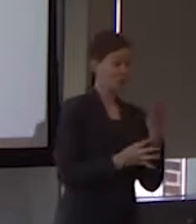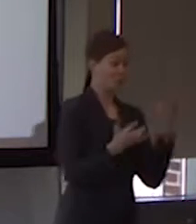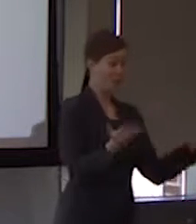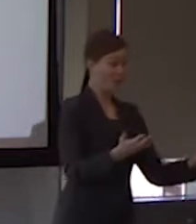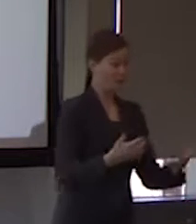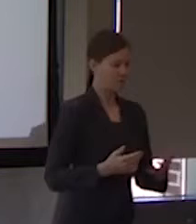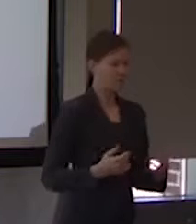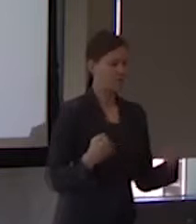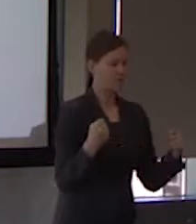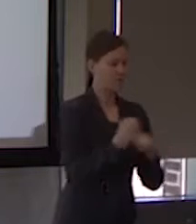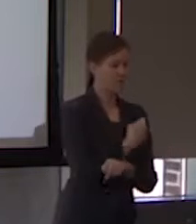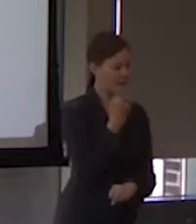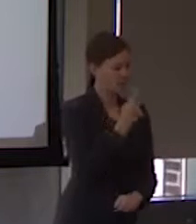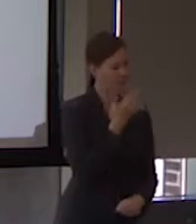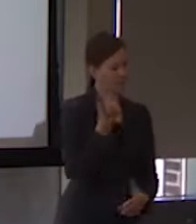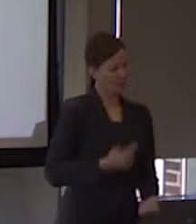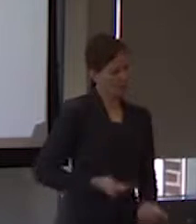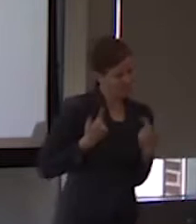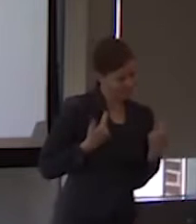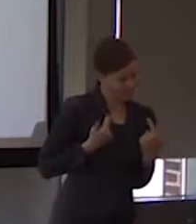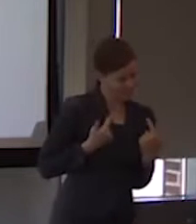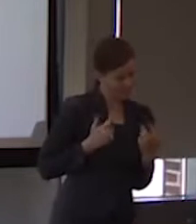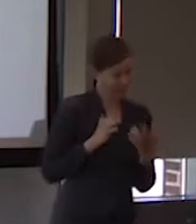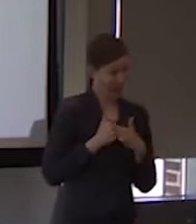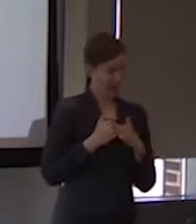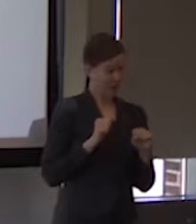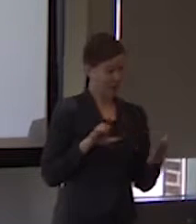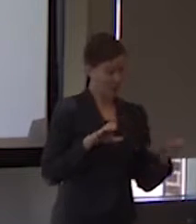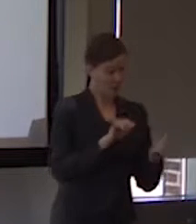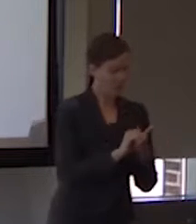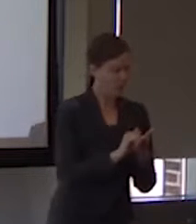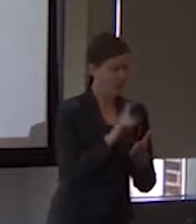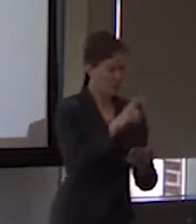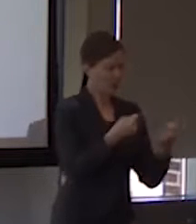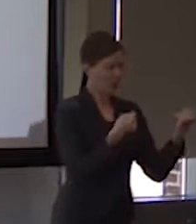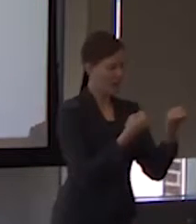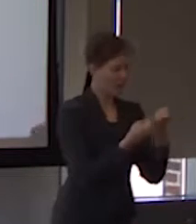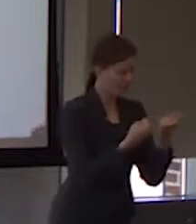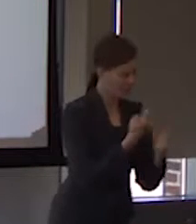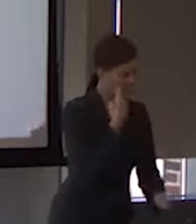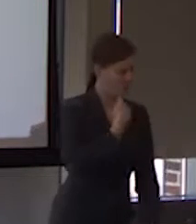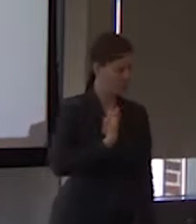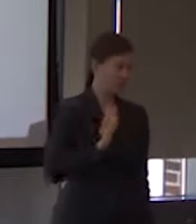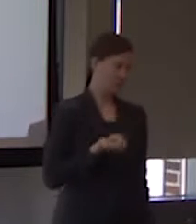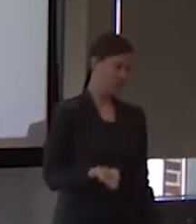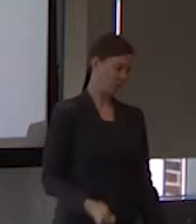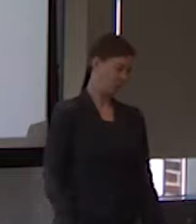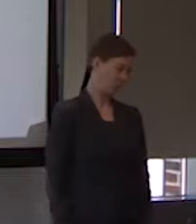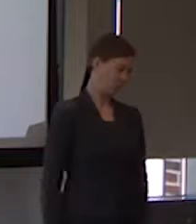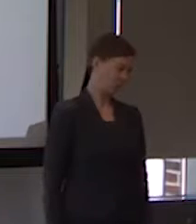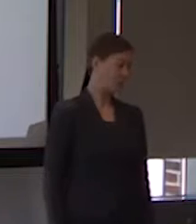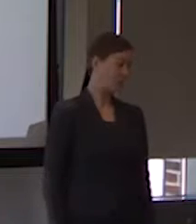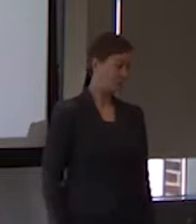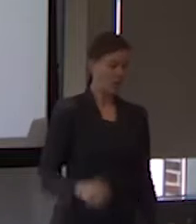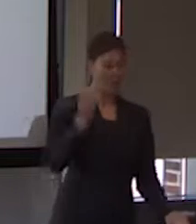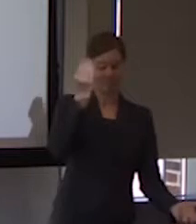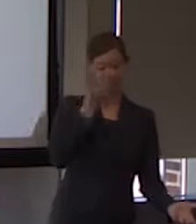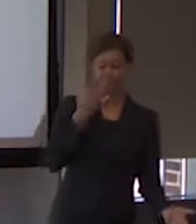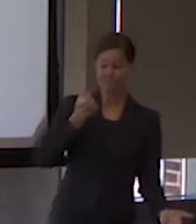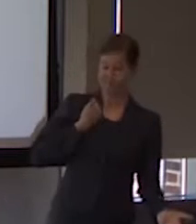fight for a better life, and how else can we do that, than to advocate for ourselves? I always told myself that as an individual,